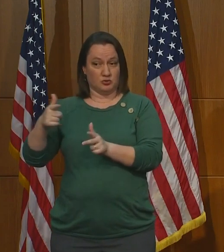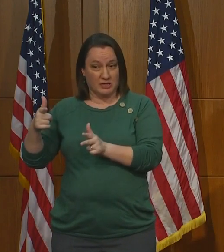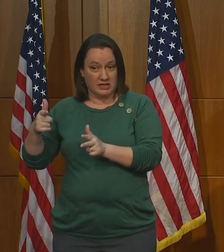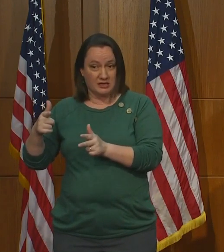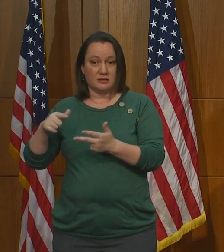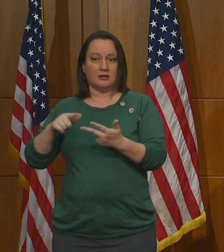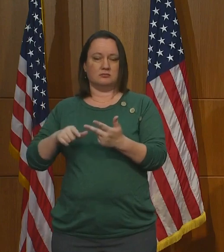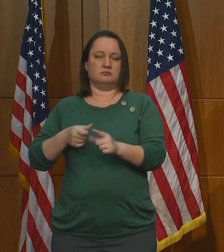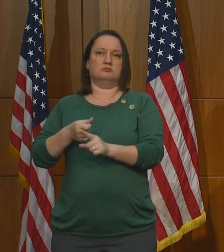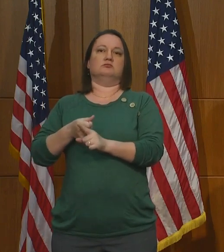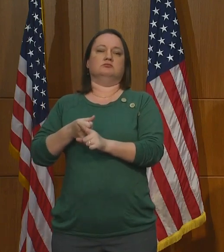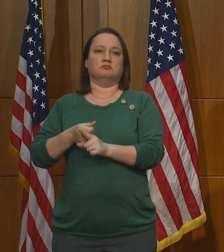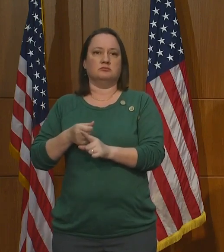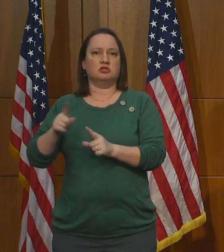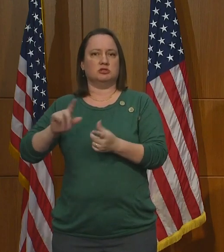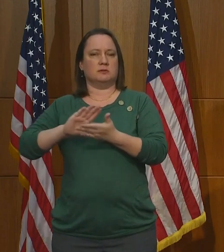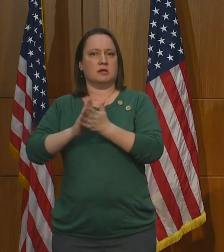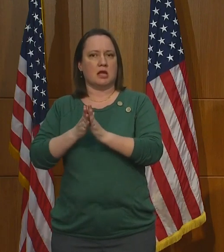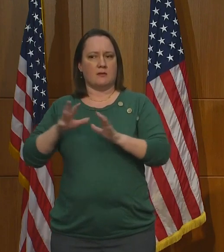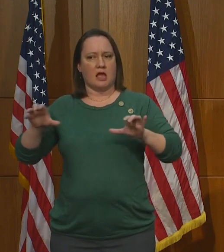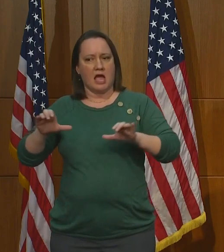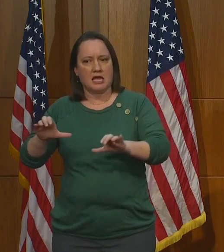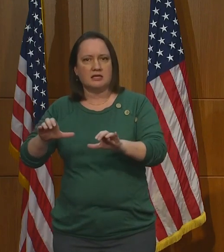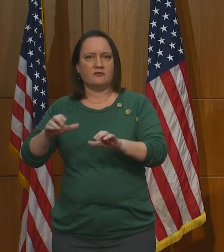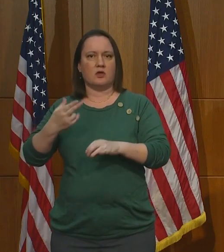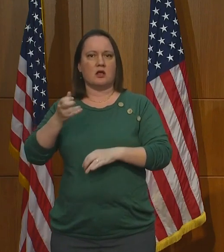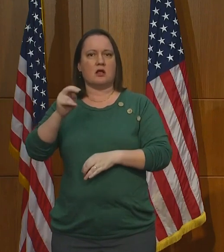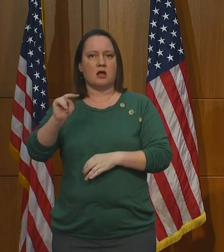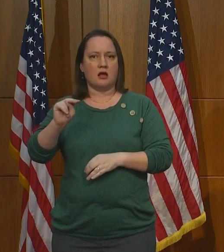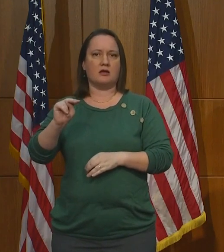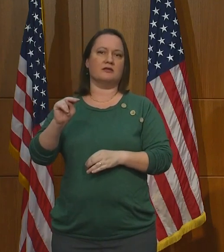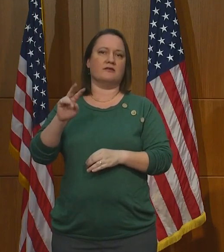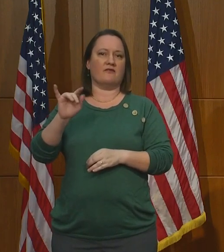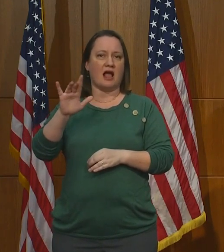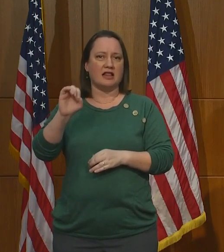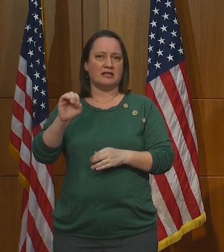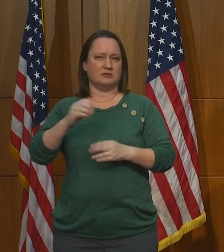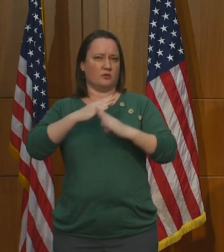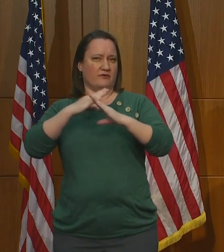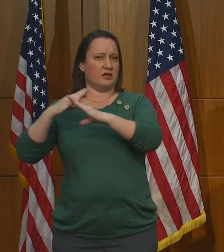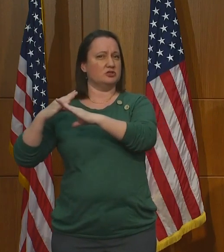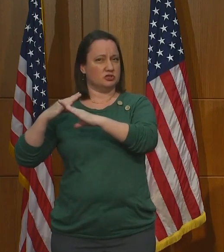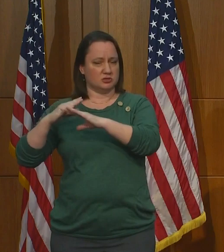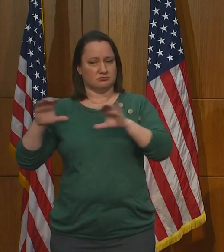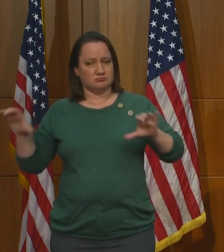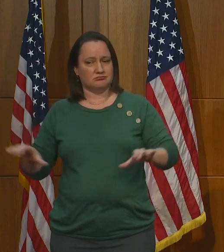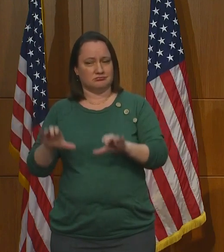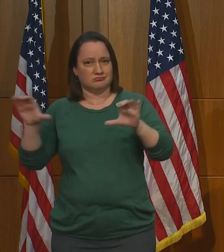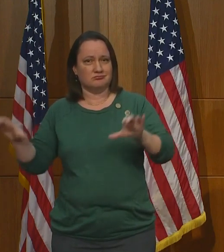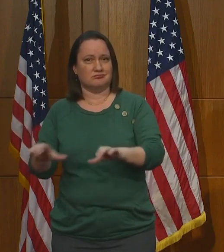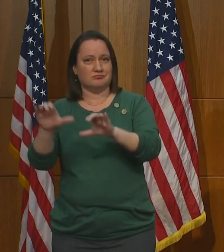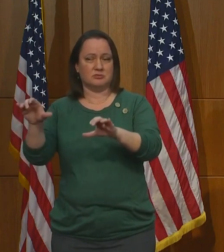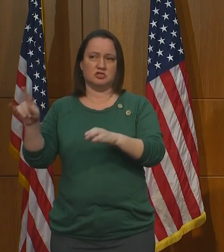VIRGINIA TECH SHOOTING. LARI BECAME VERY ACTIVE IN GUN VIOLENCE PART FOR PREVENTION